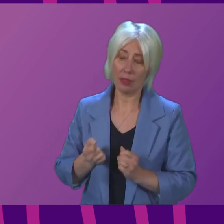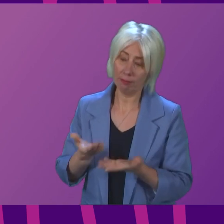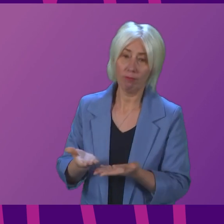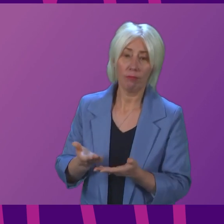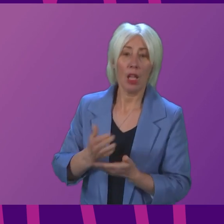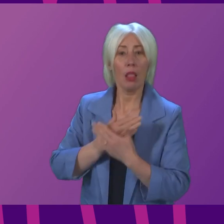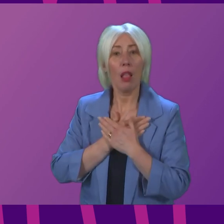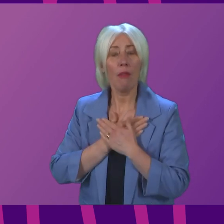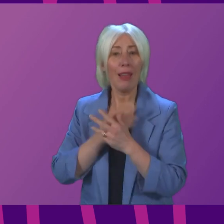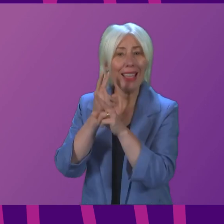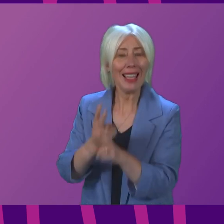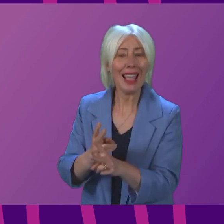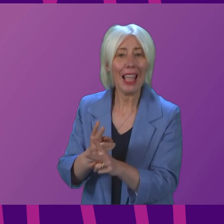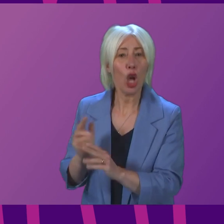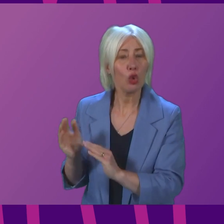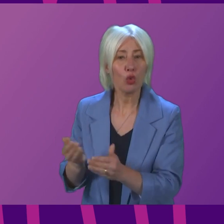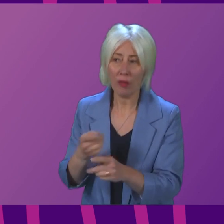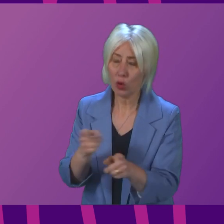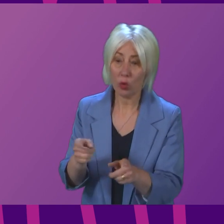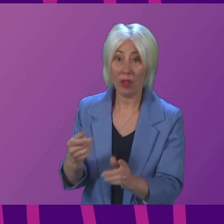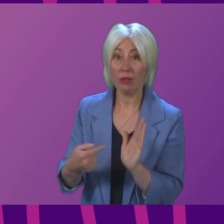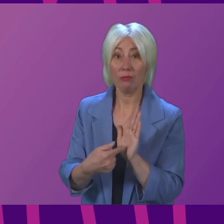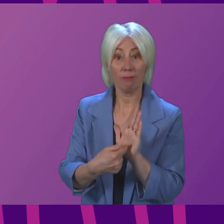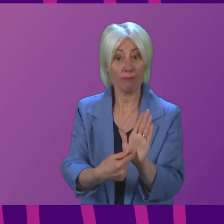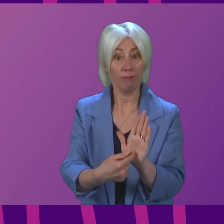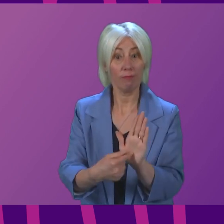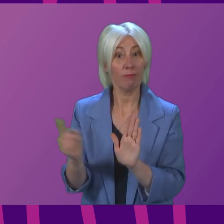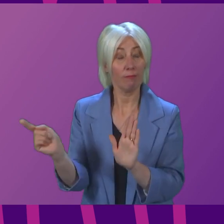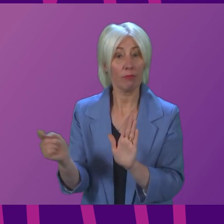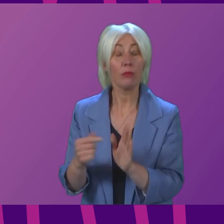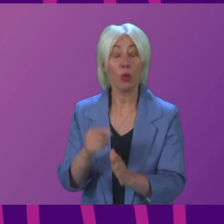This photograph—this is Louise. We should remember her.